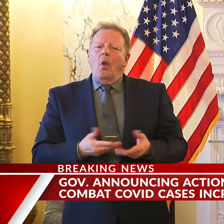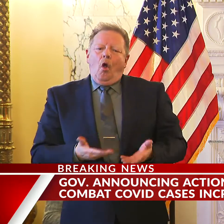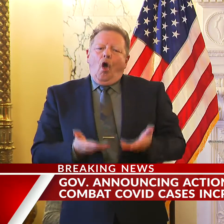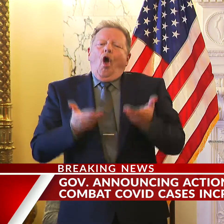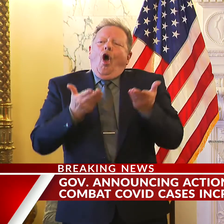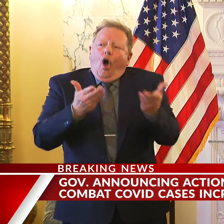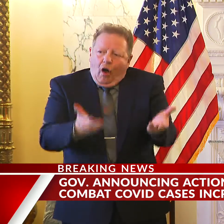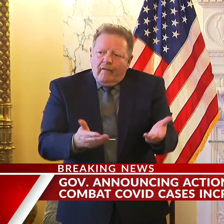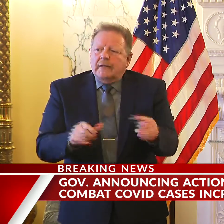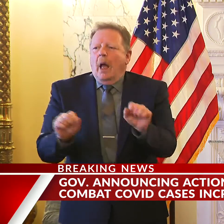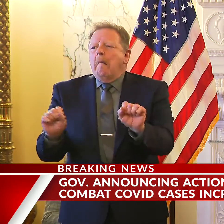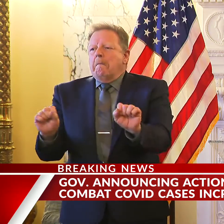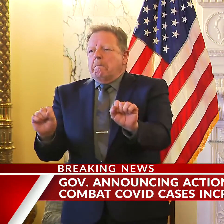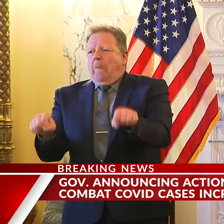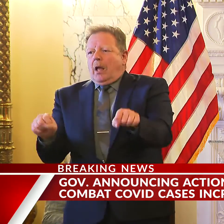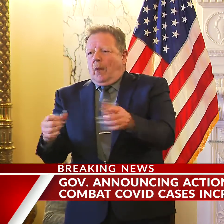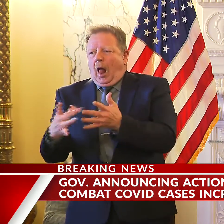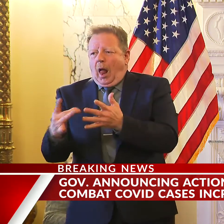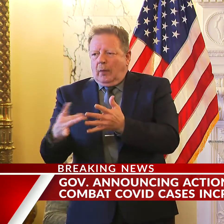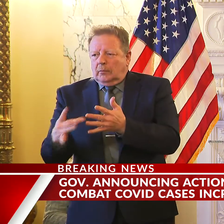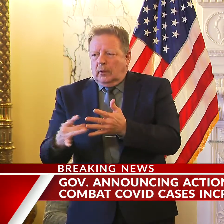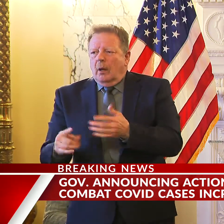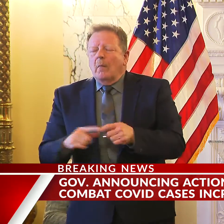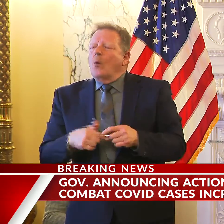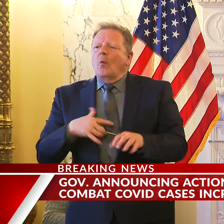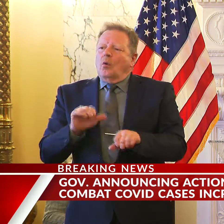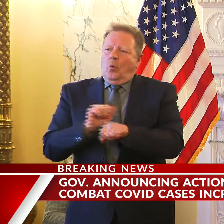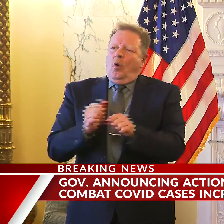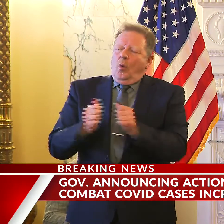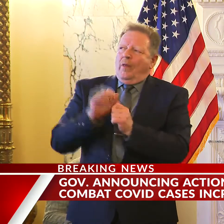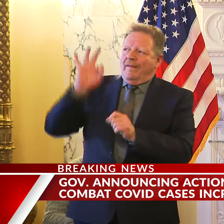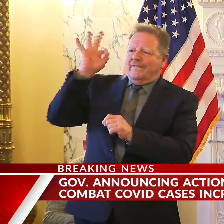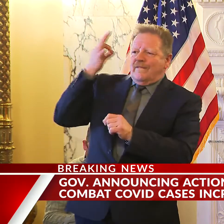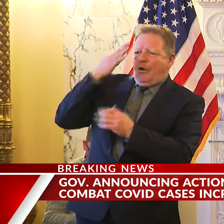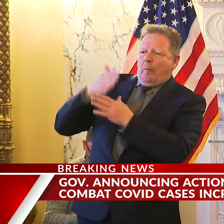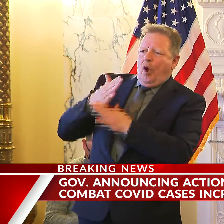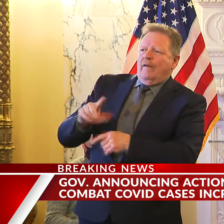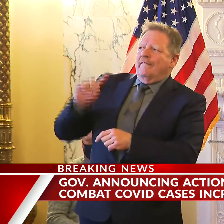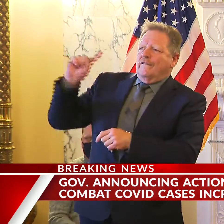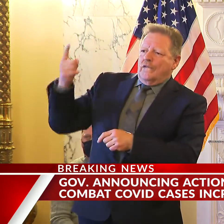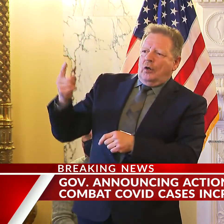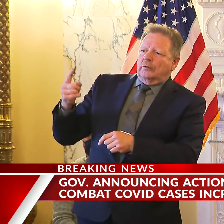AS SOON AS THERE MECHANISMS IN PLACE WILL CERTAINLY PRESENTING. THAT A POSSIBLE